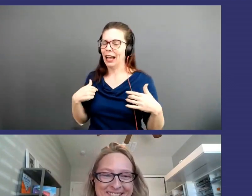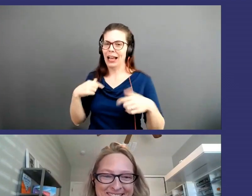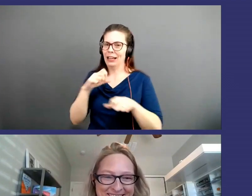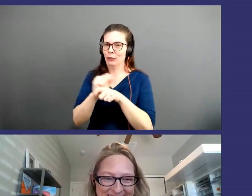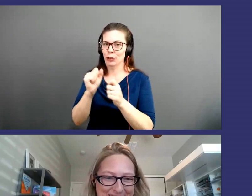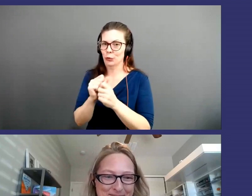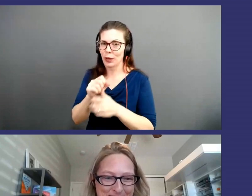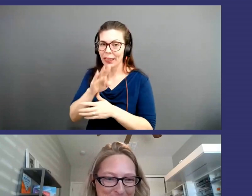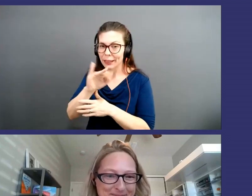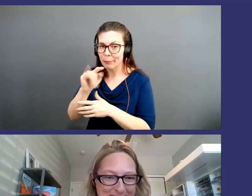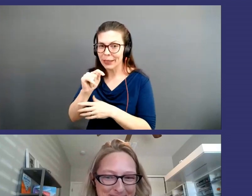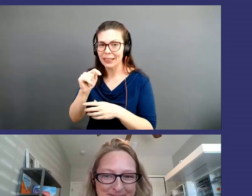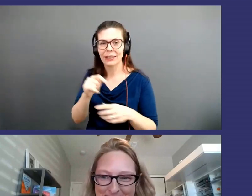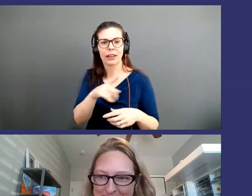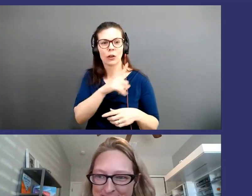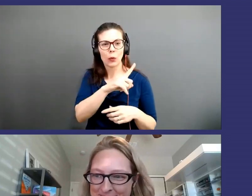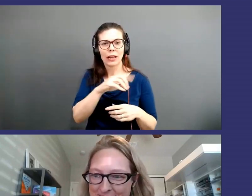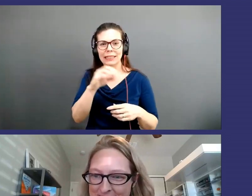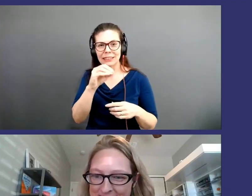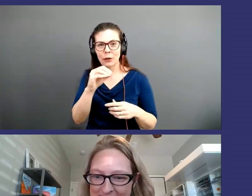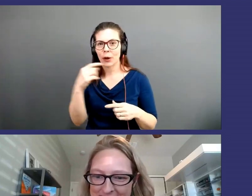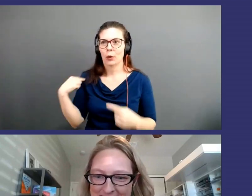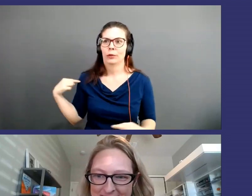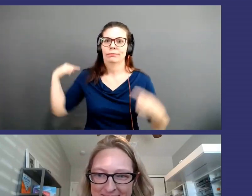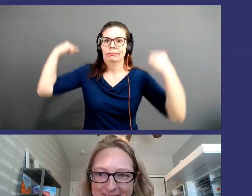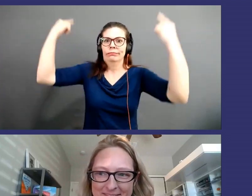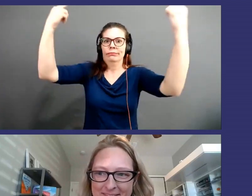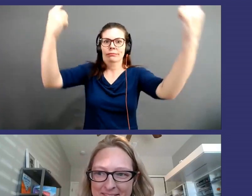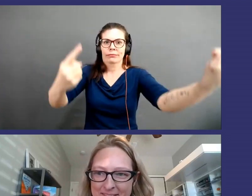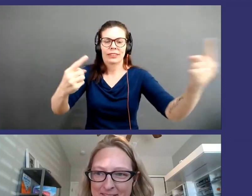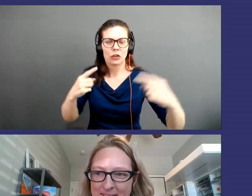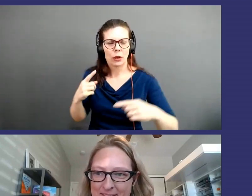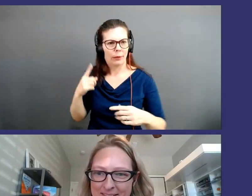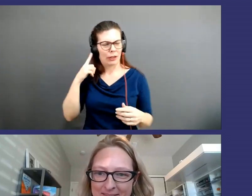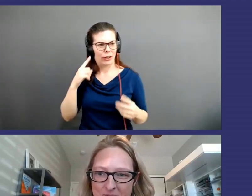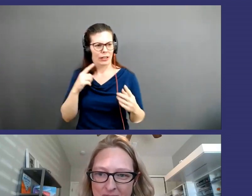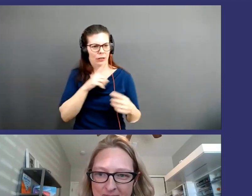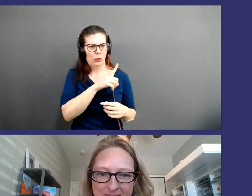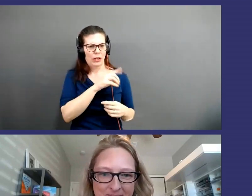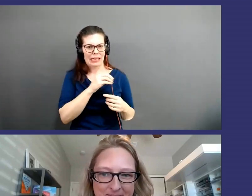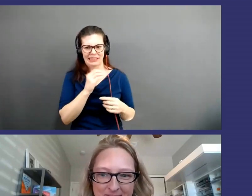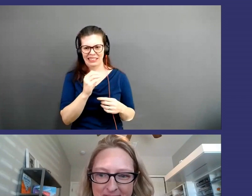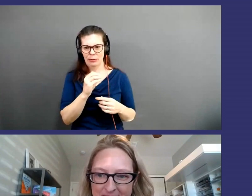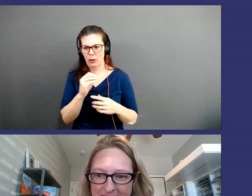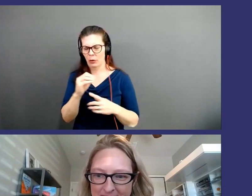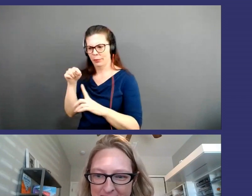I've worked with those 1s and 0s all my life, so hearing the fact that you can have a bit,